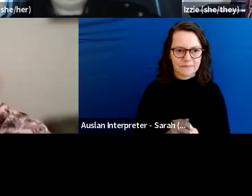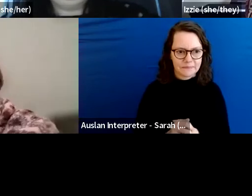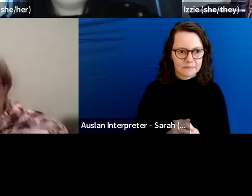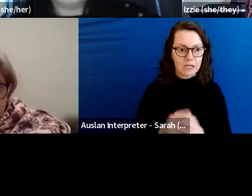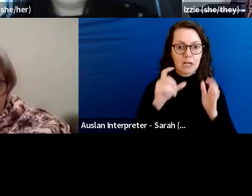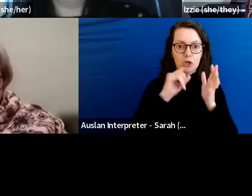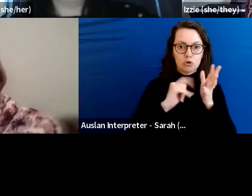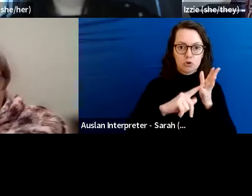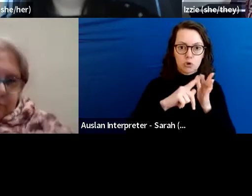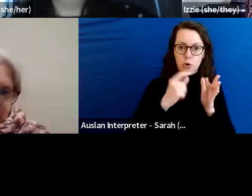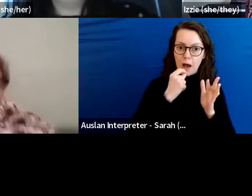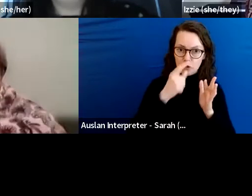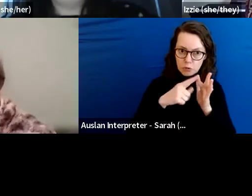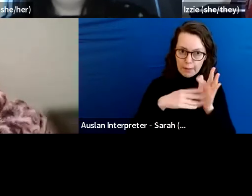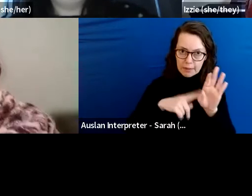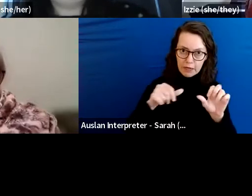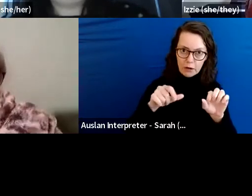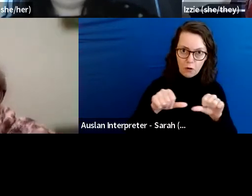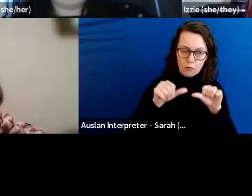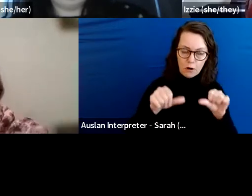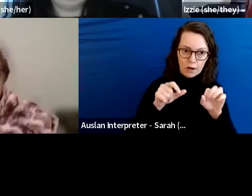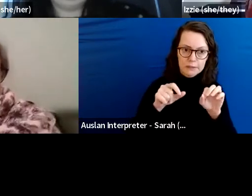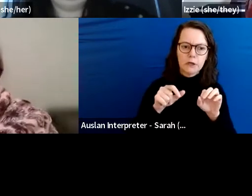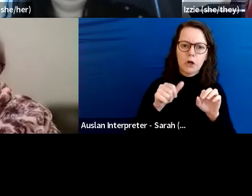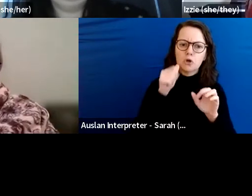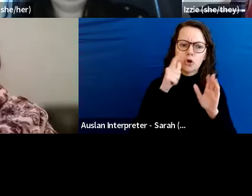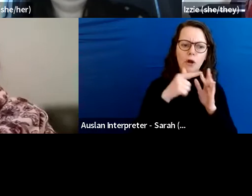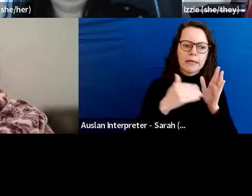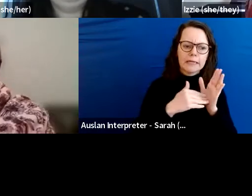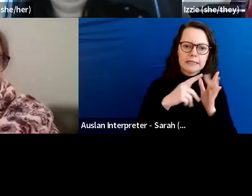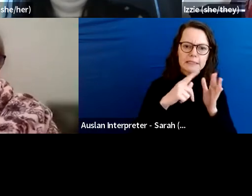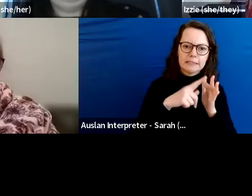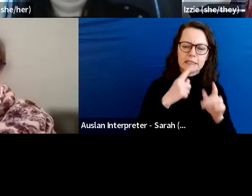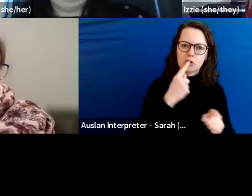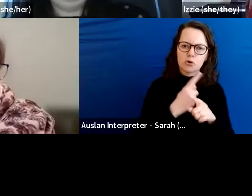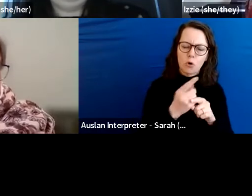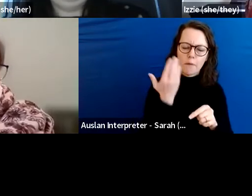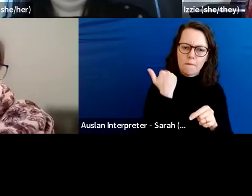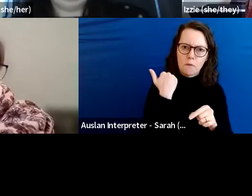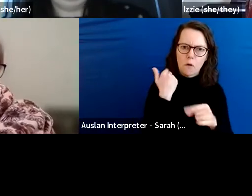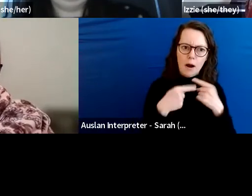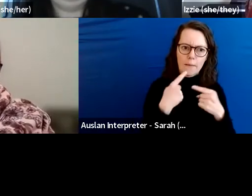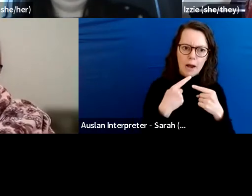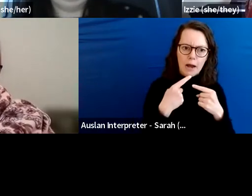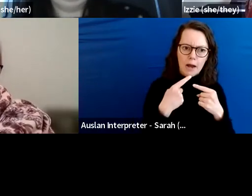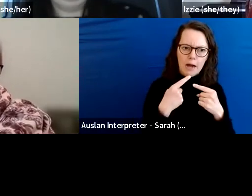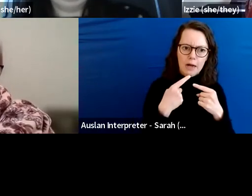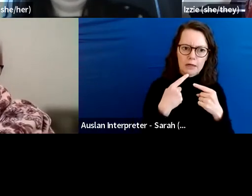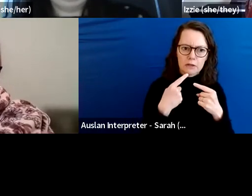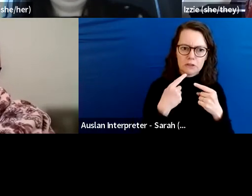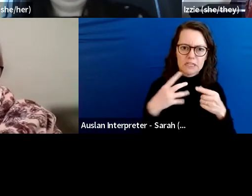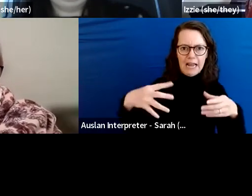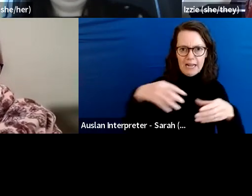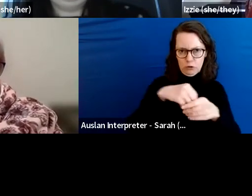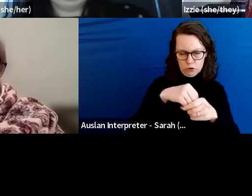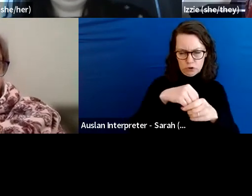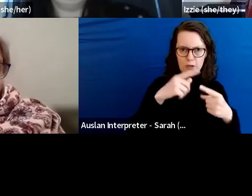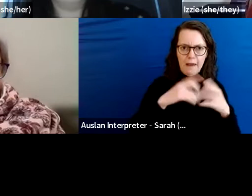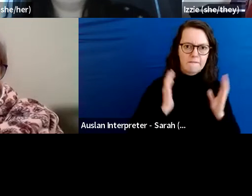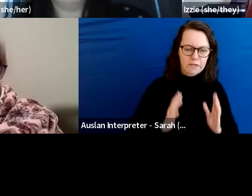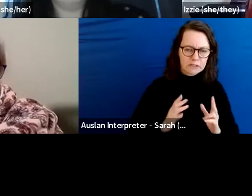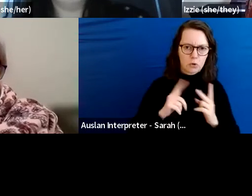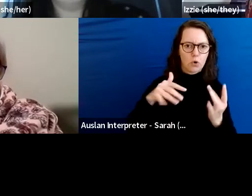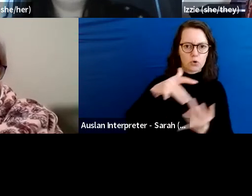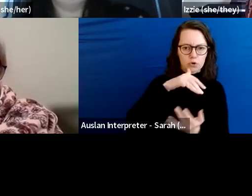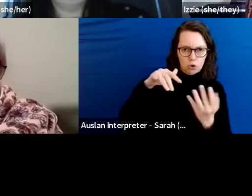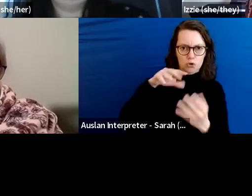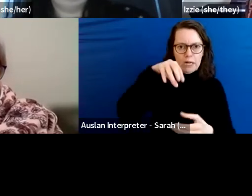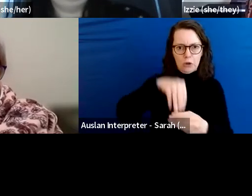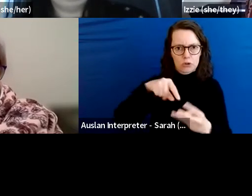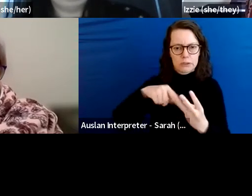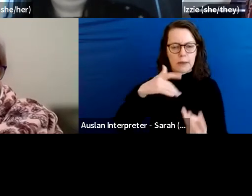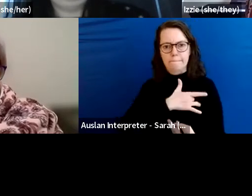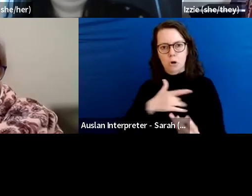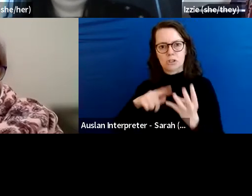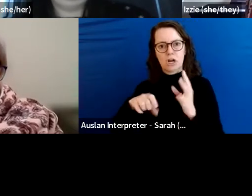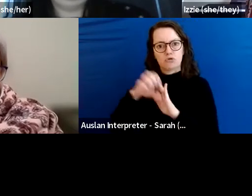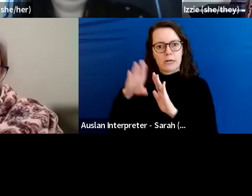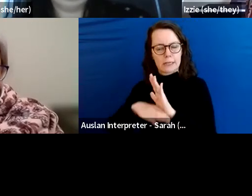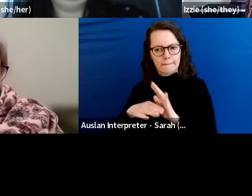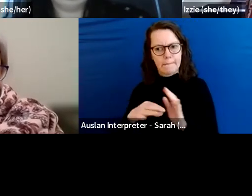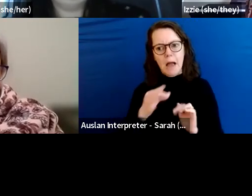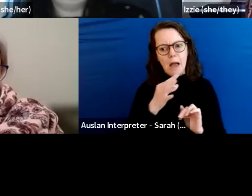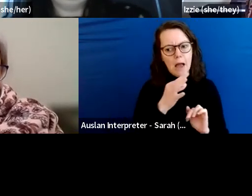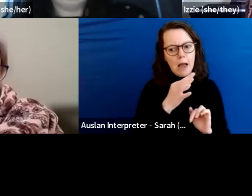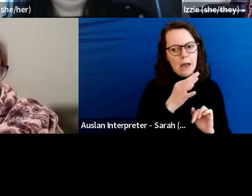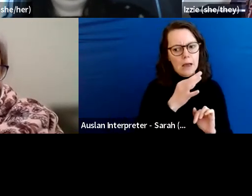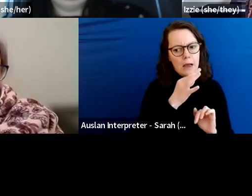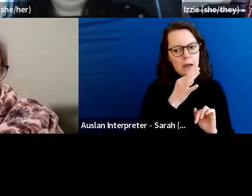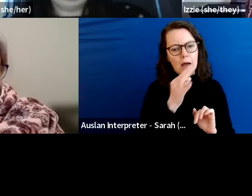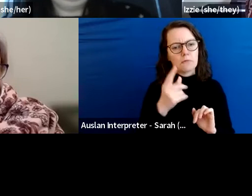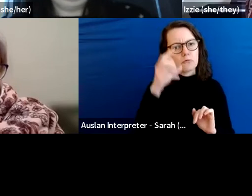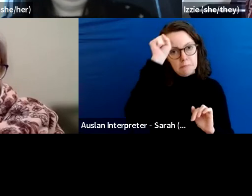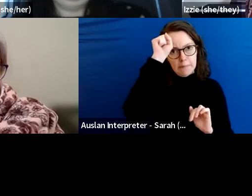Emily I was just gonna ask you a question if that's all right. And he was taking us through a recap before we talked about those different components of inclusion so physical, social and emotional and curriculum, would you say if you look back on your